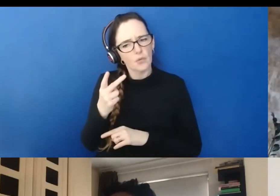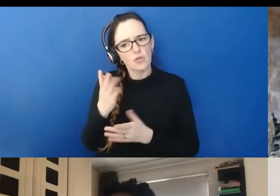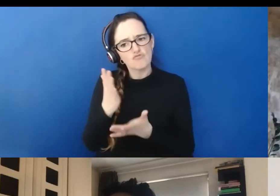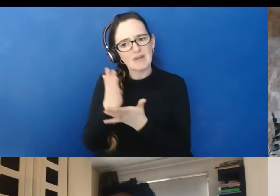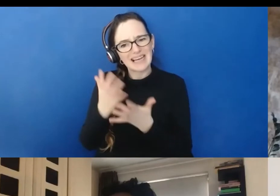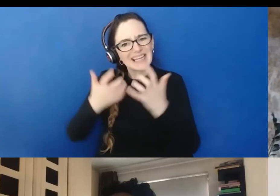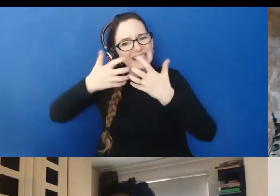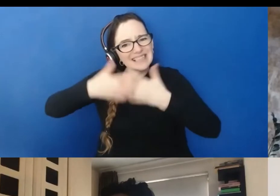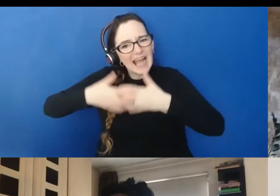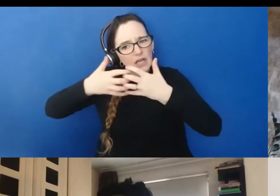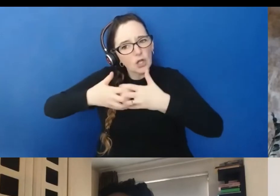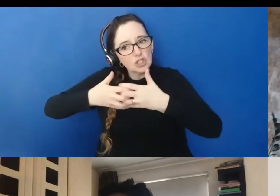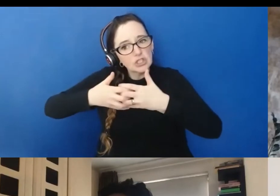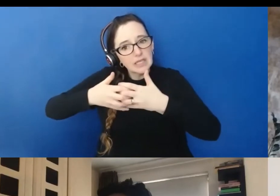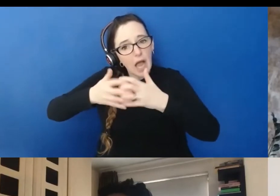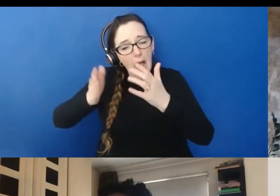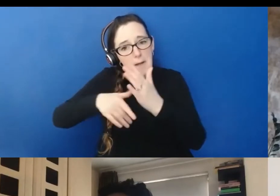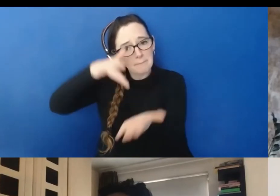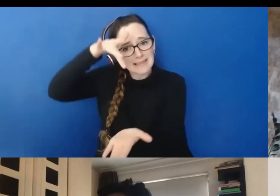you advance your agendas but actually I wanted to fold